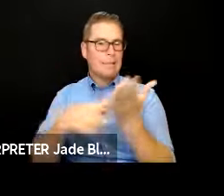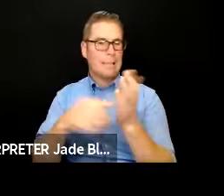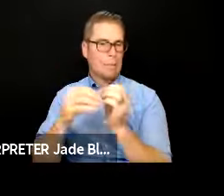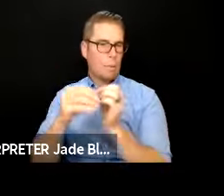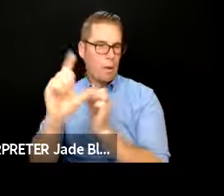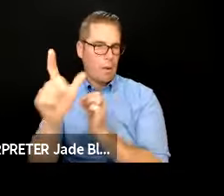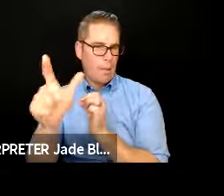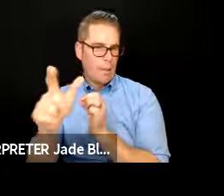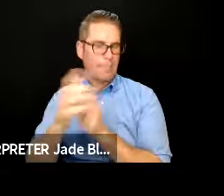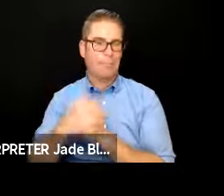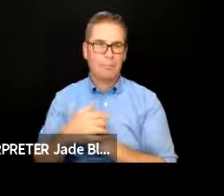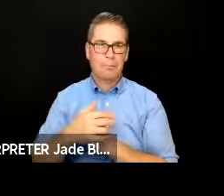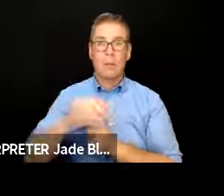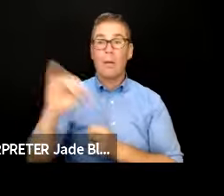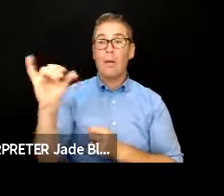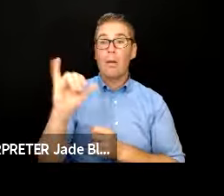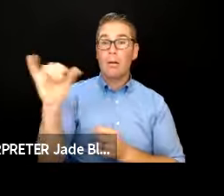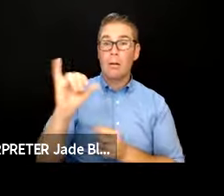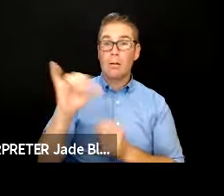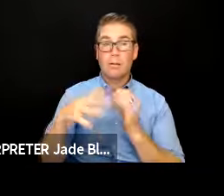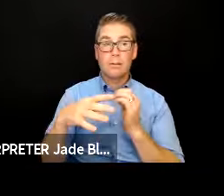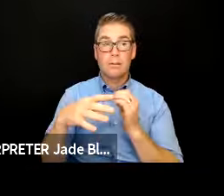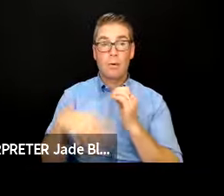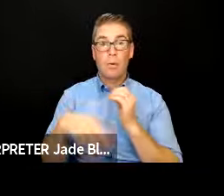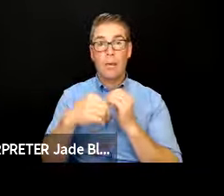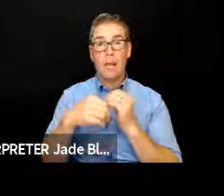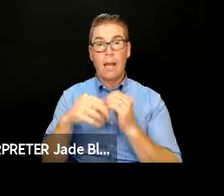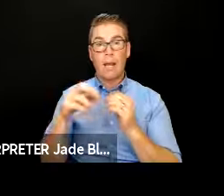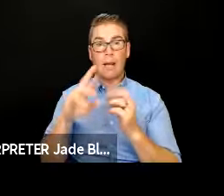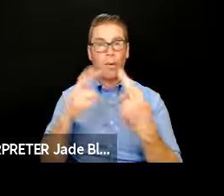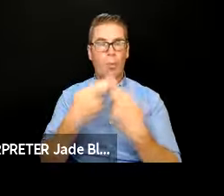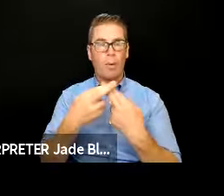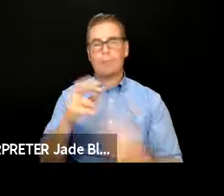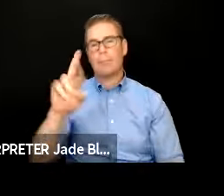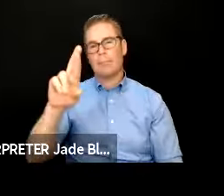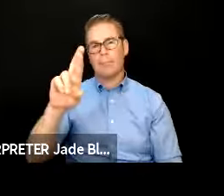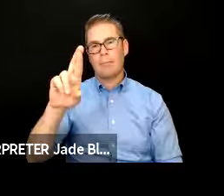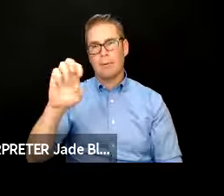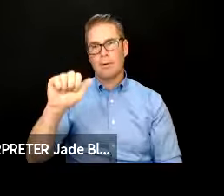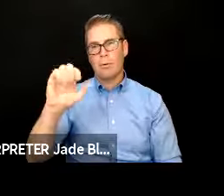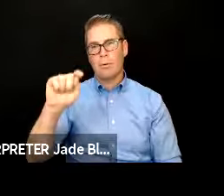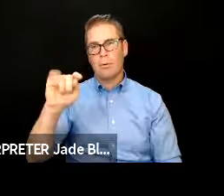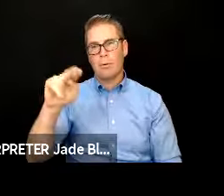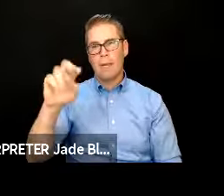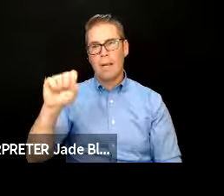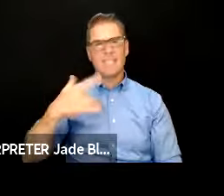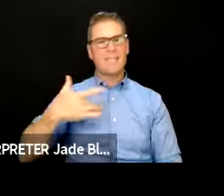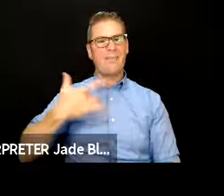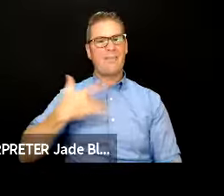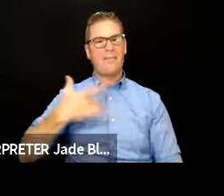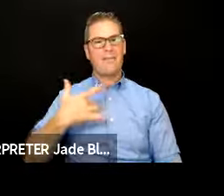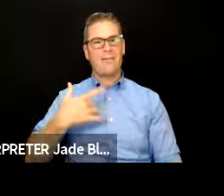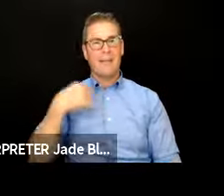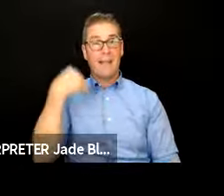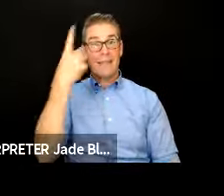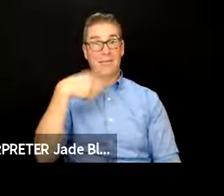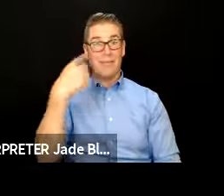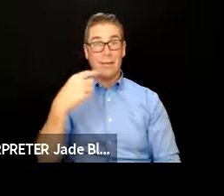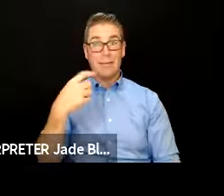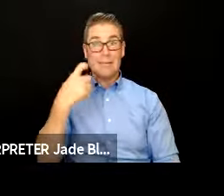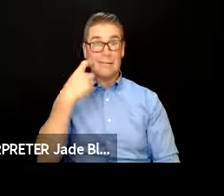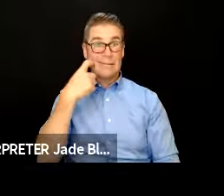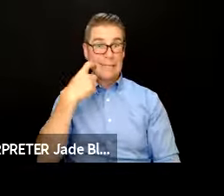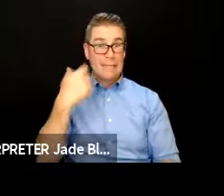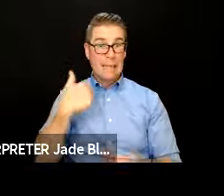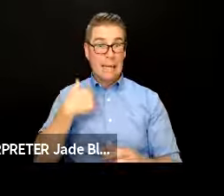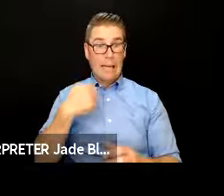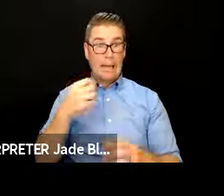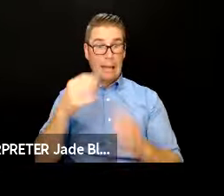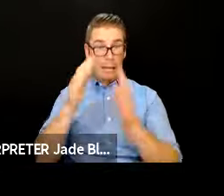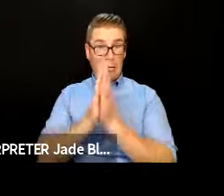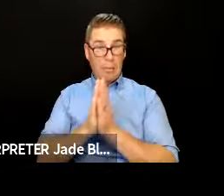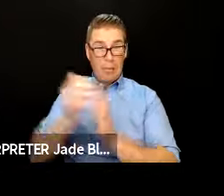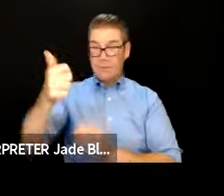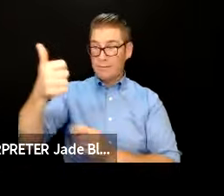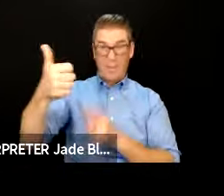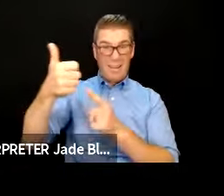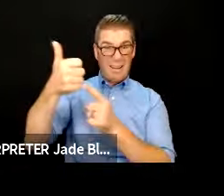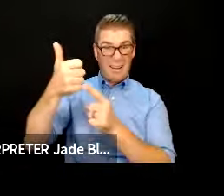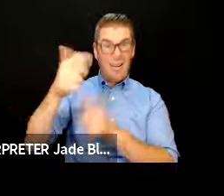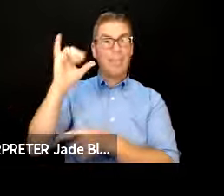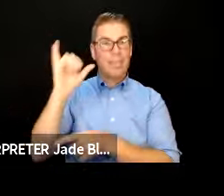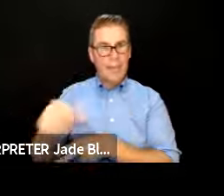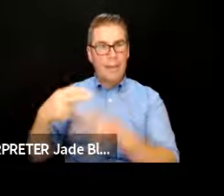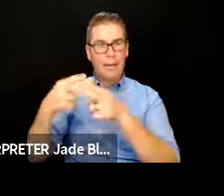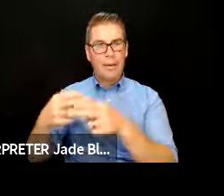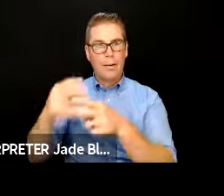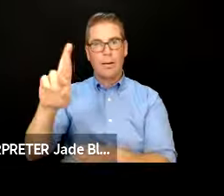And I'll about over this in more detail later about what these icons are.